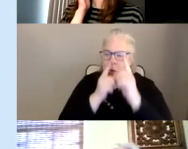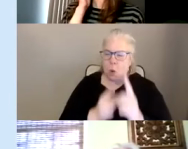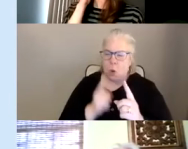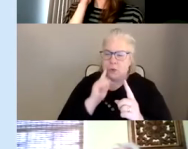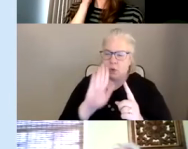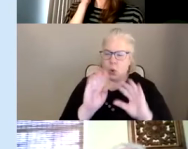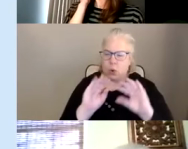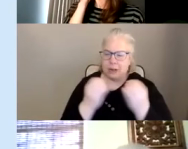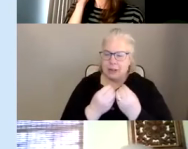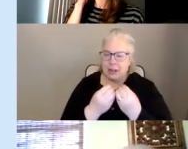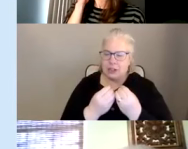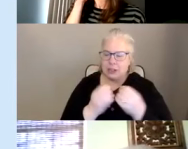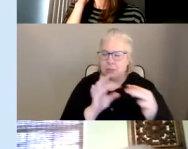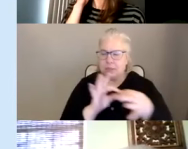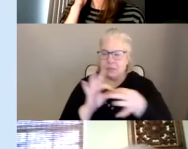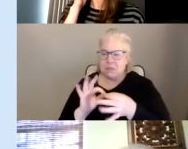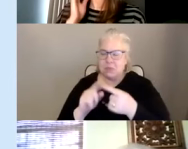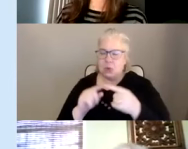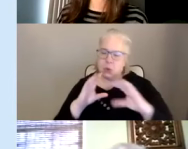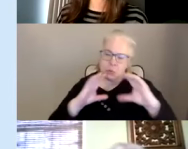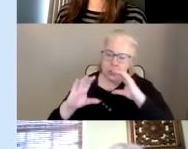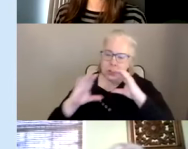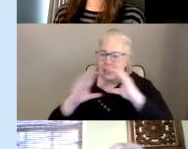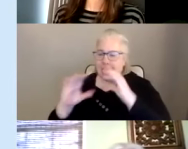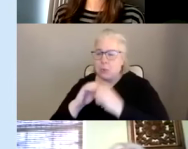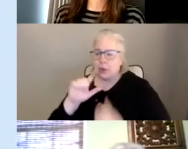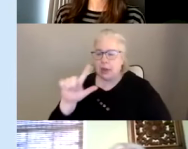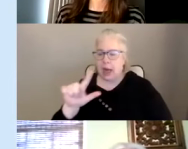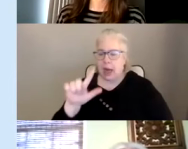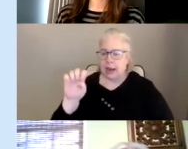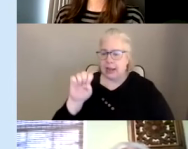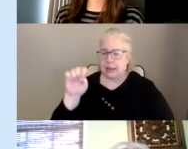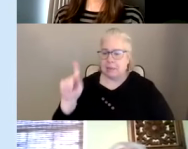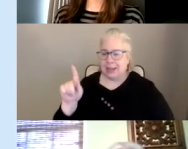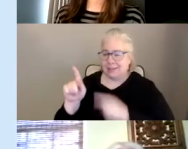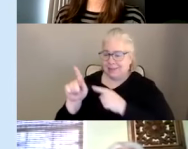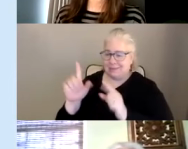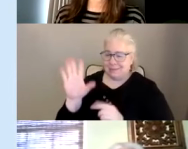as they relate to communicating with LEP. That's a common term in our industry